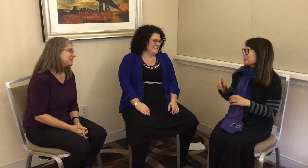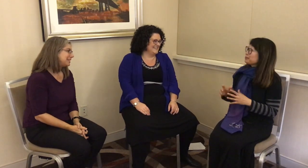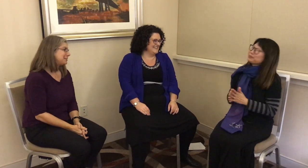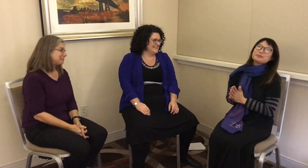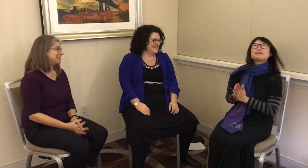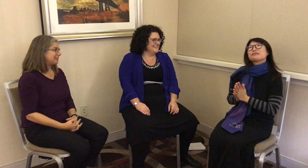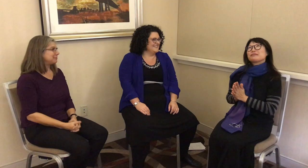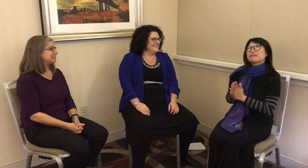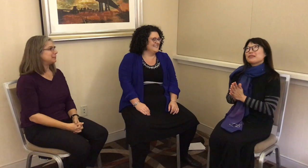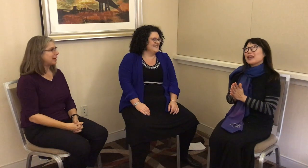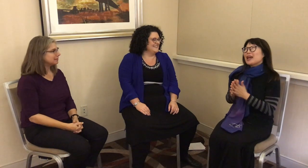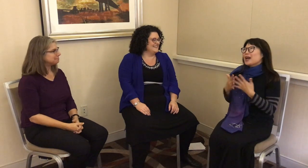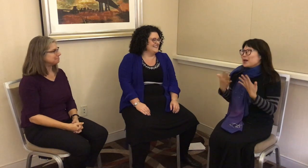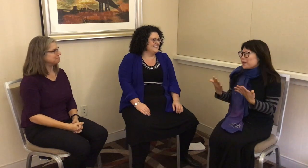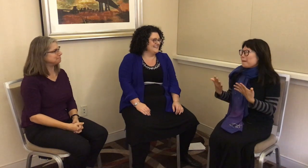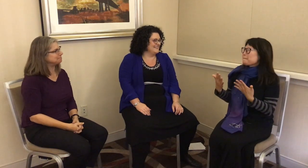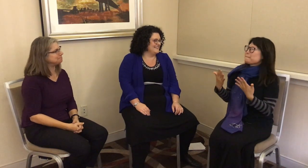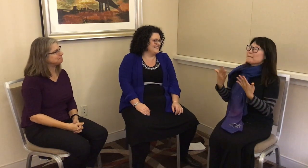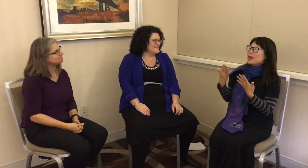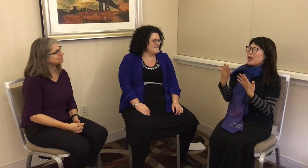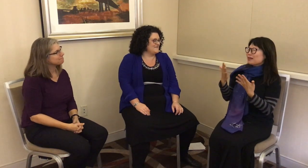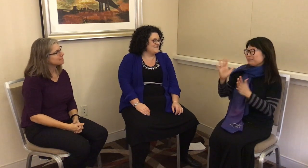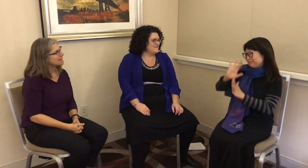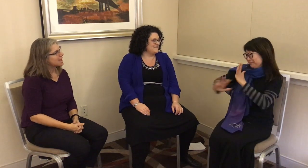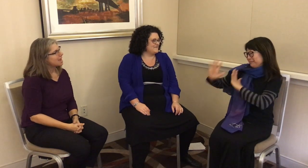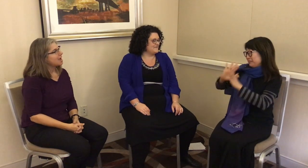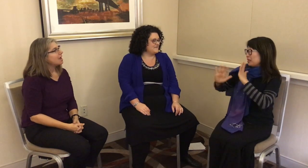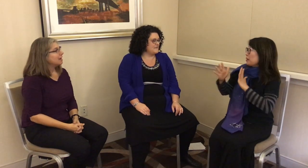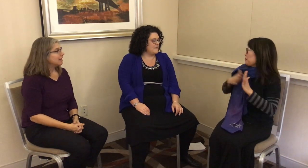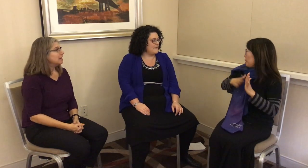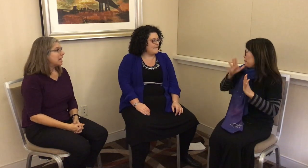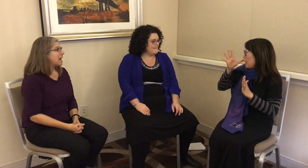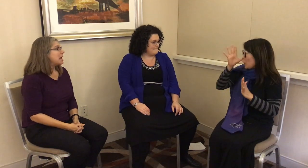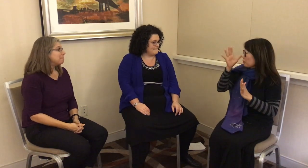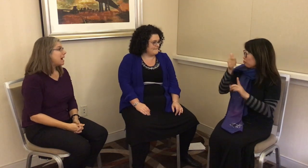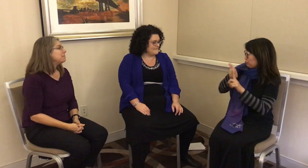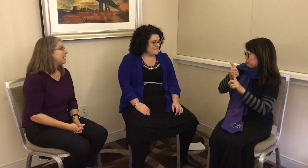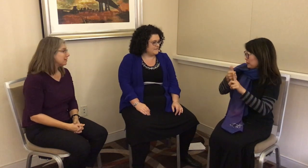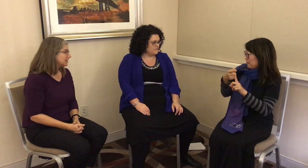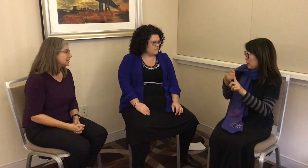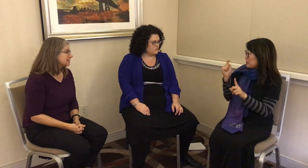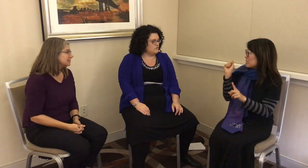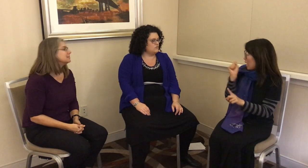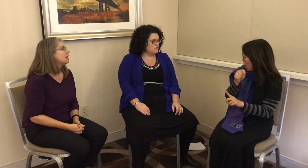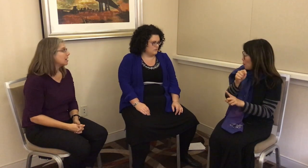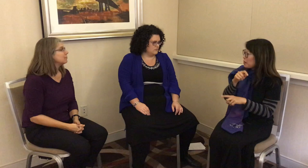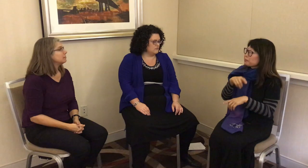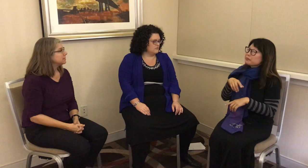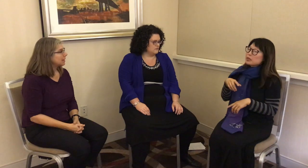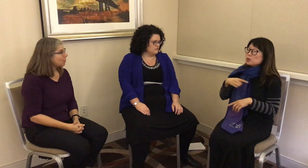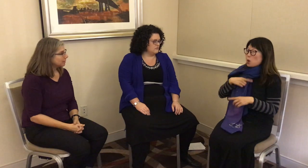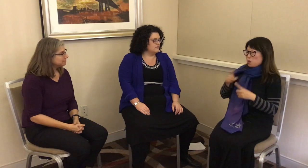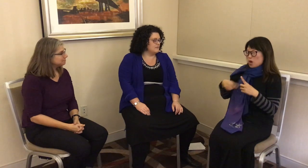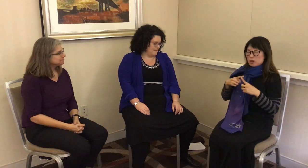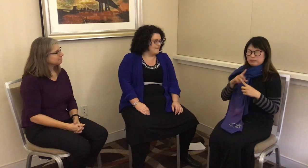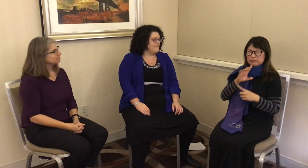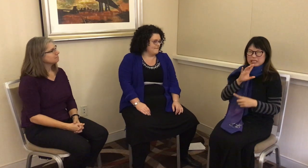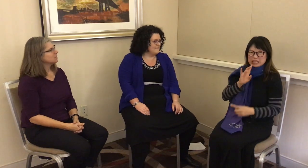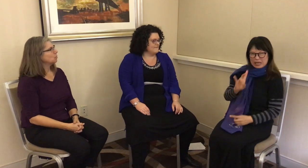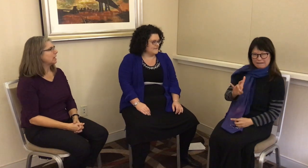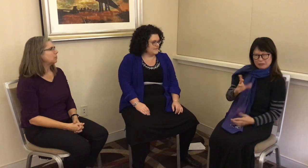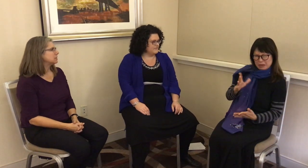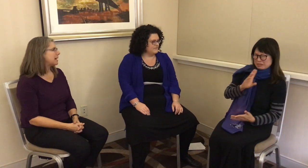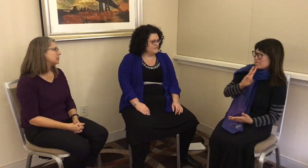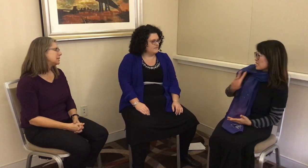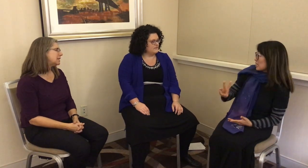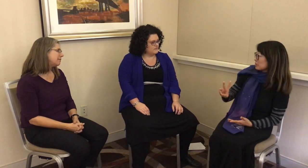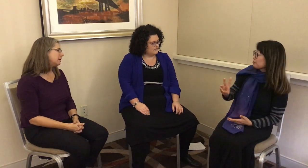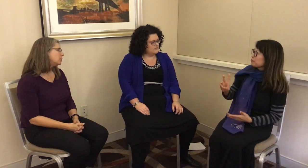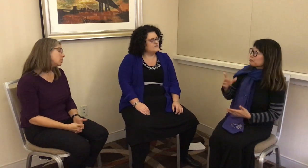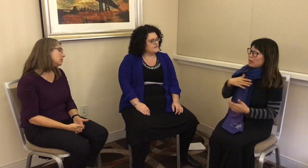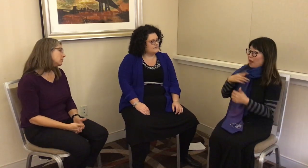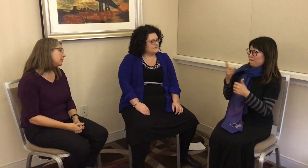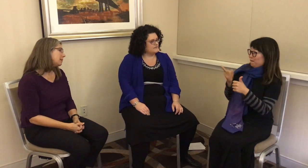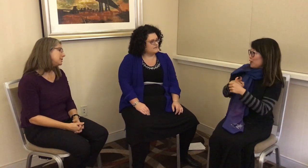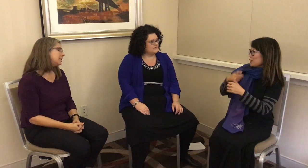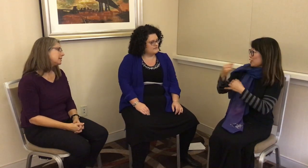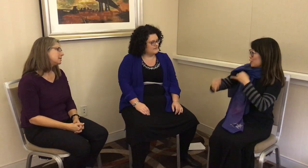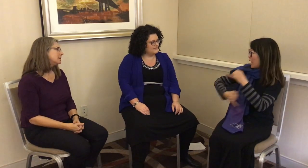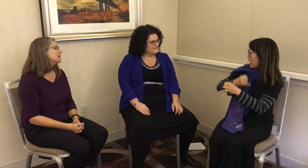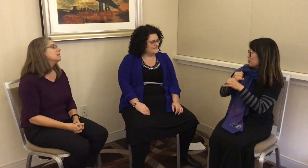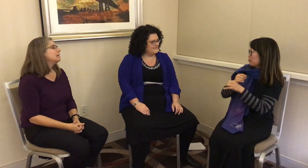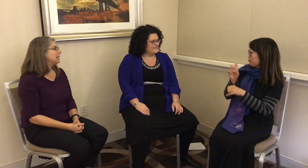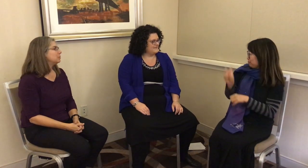do say so myself. Well, my parents are from Taiwan. When I was about 7, or perhaps 6,